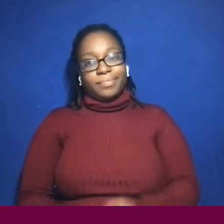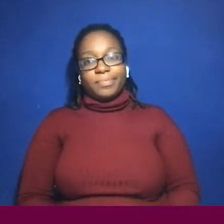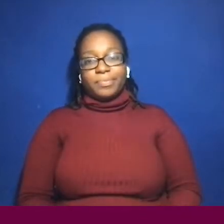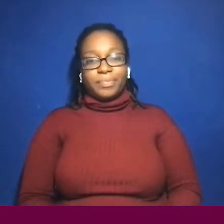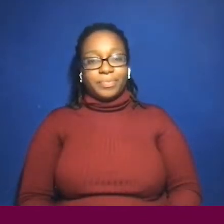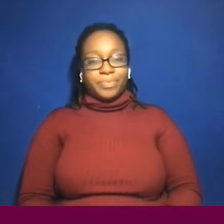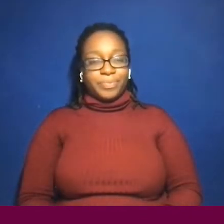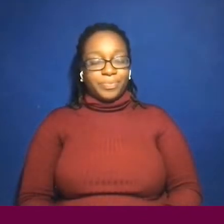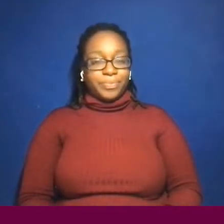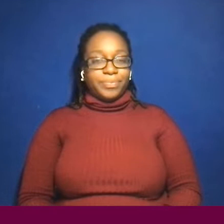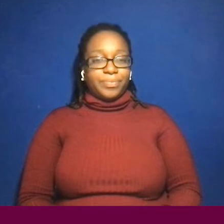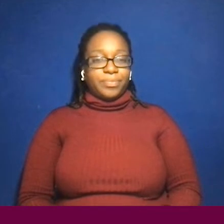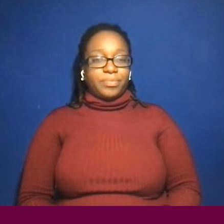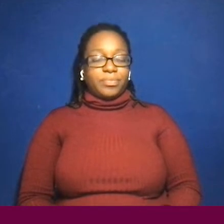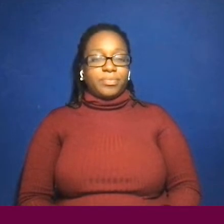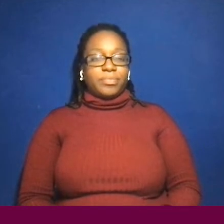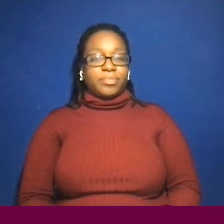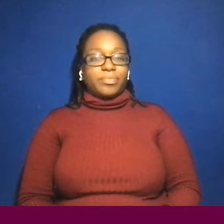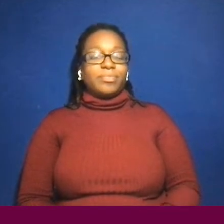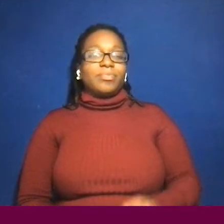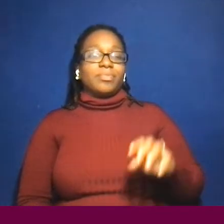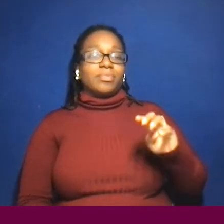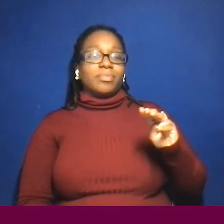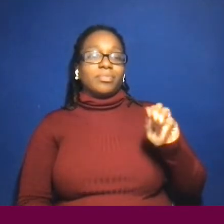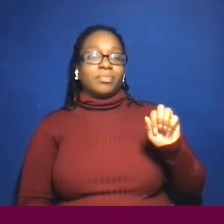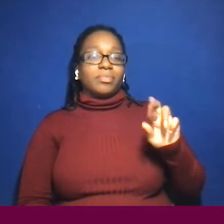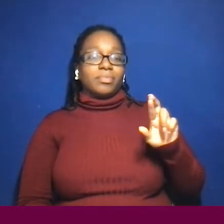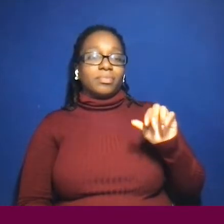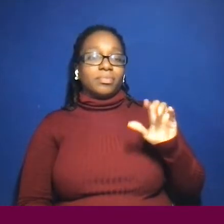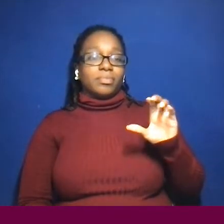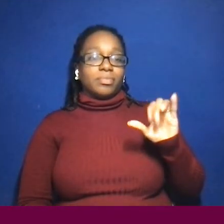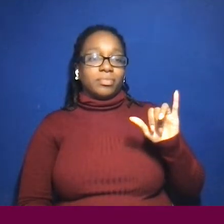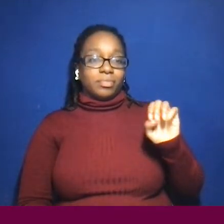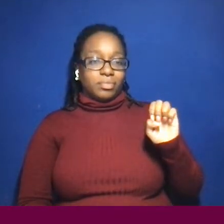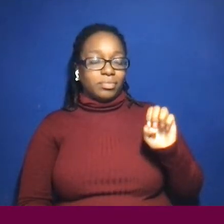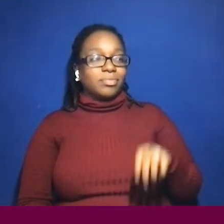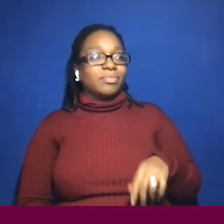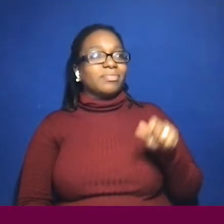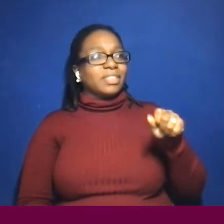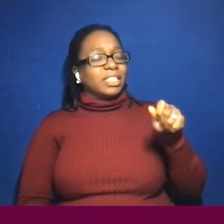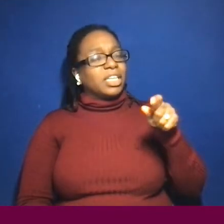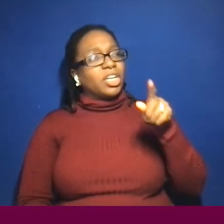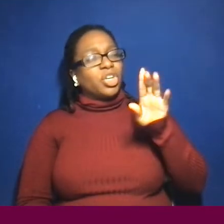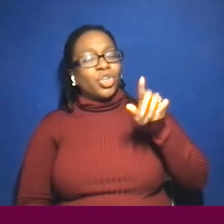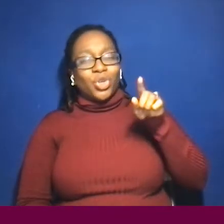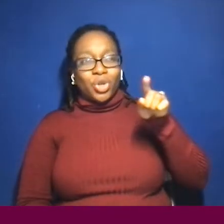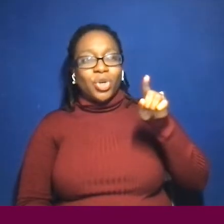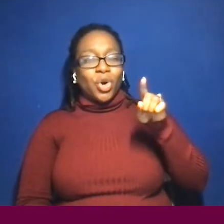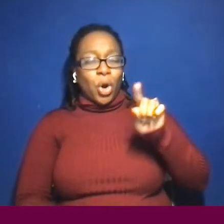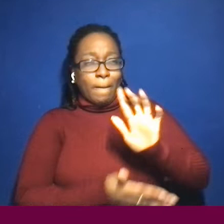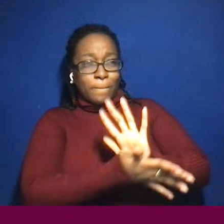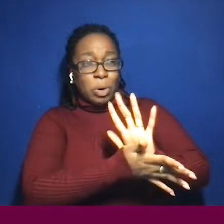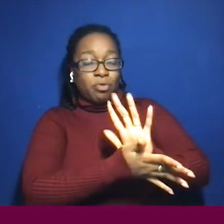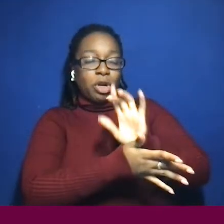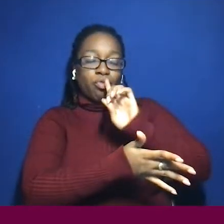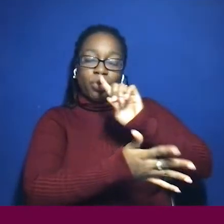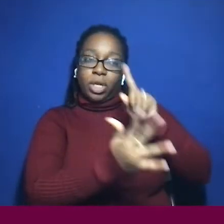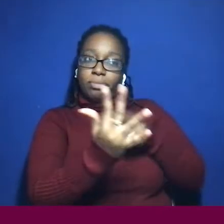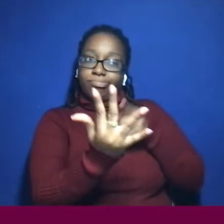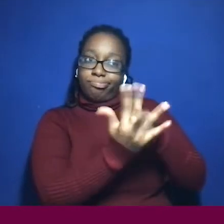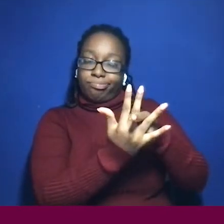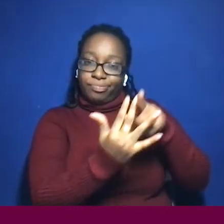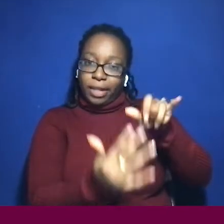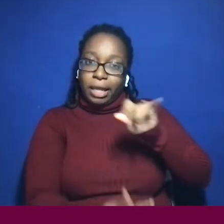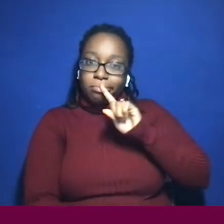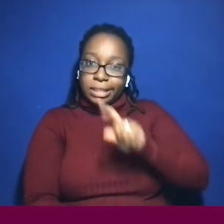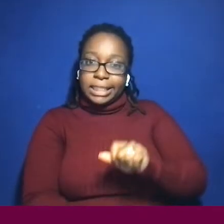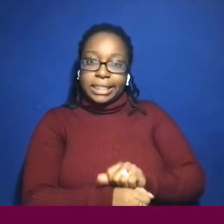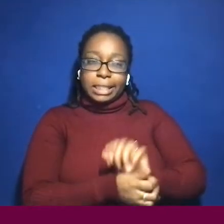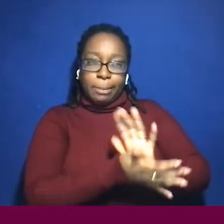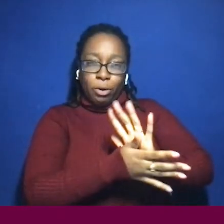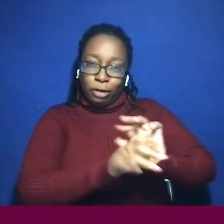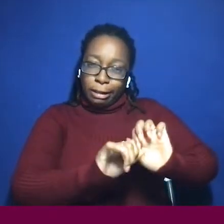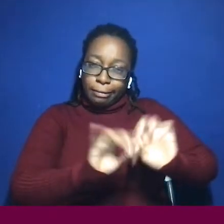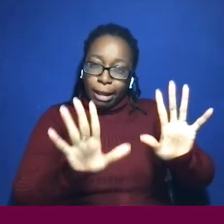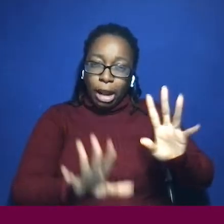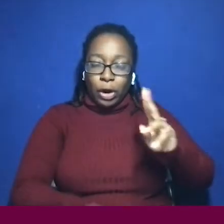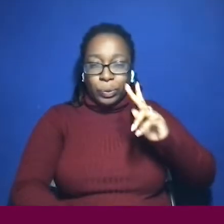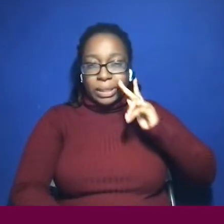And you all covered that so dramatically, visually, heartbreakingly in the fifth episode,